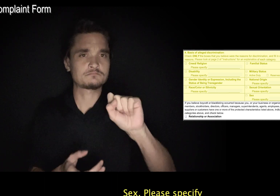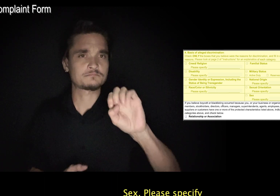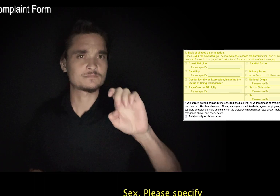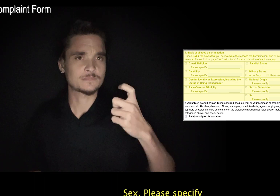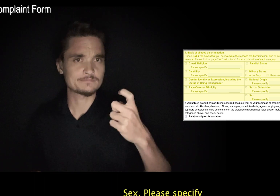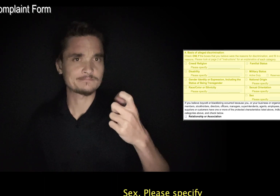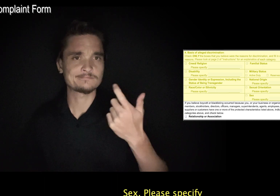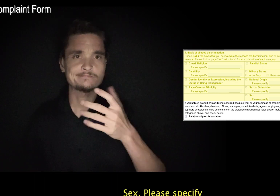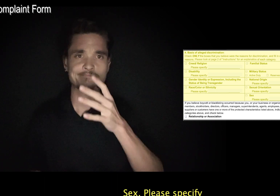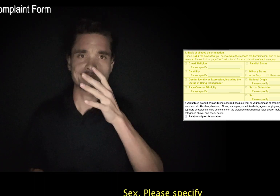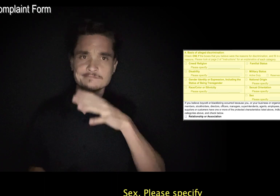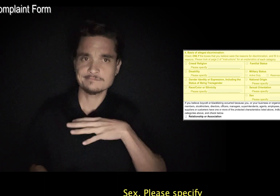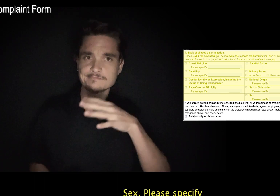Sex. Please specify